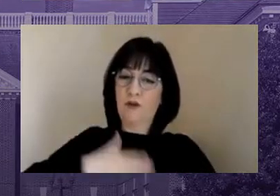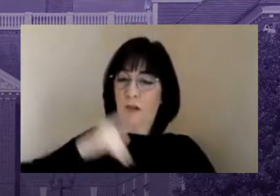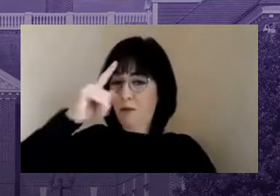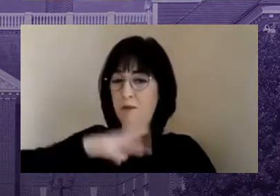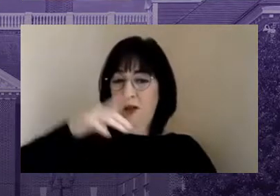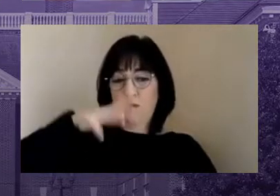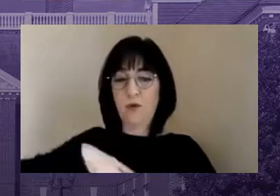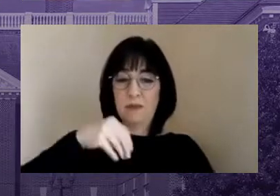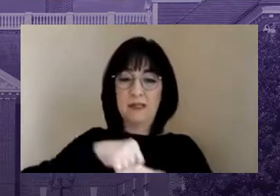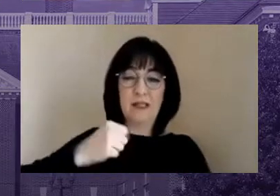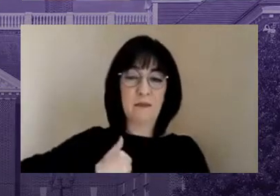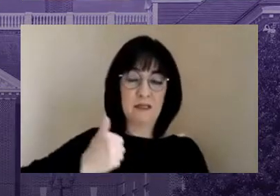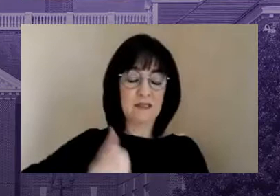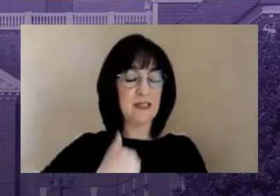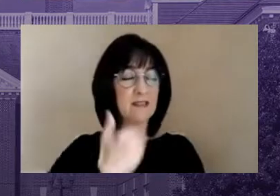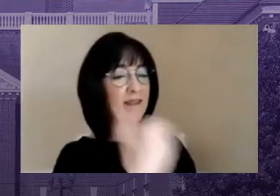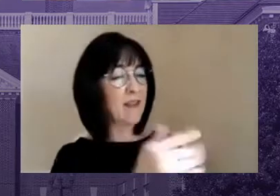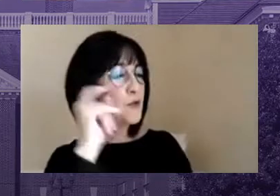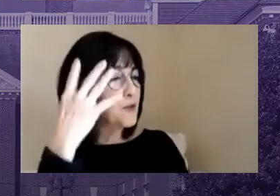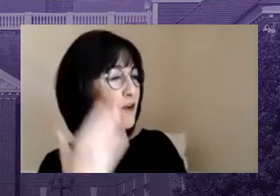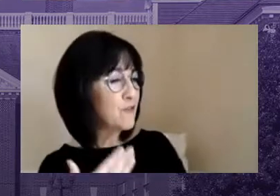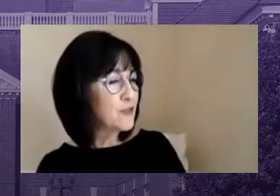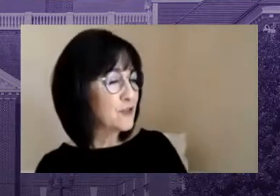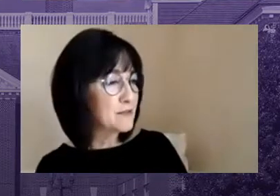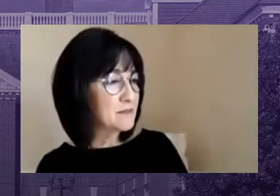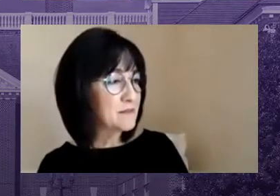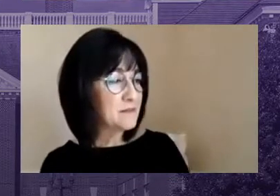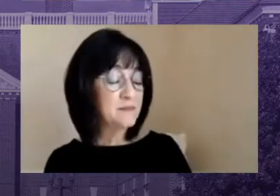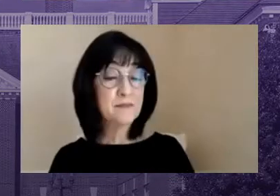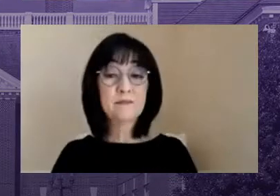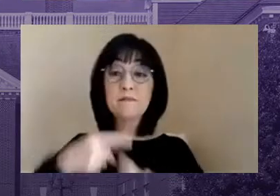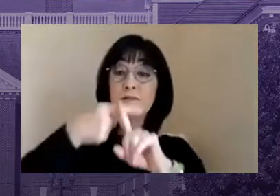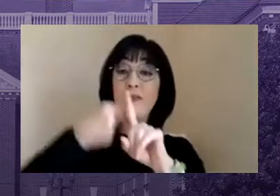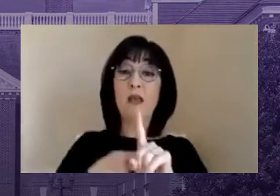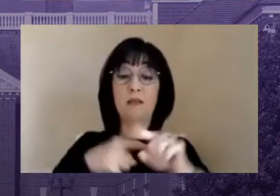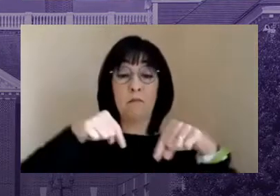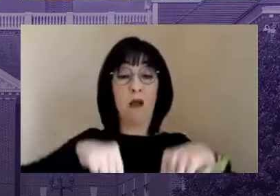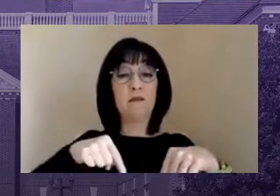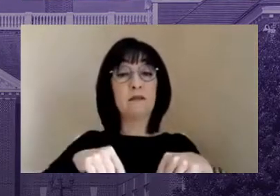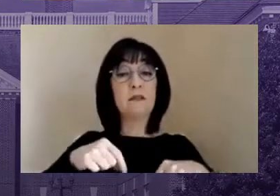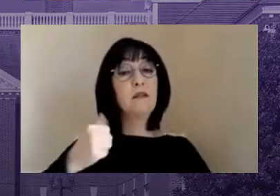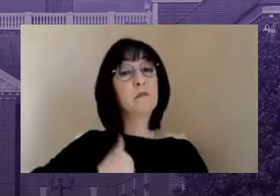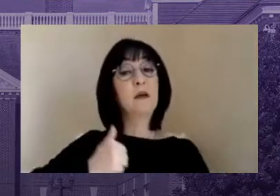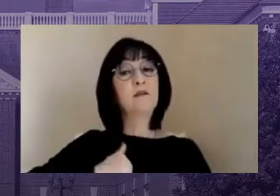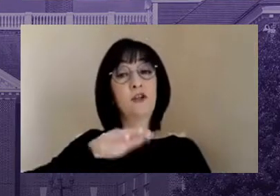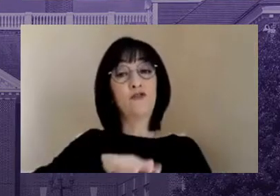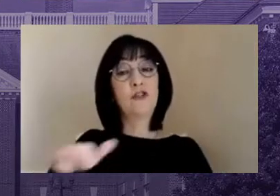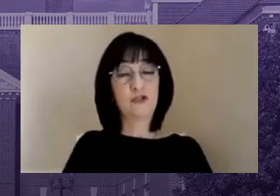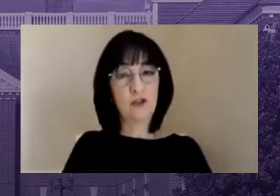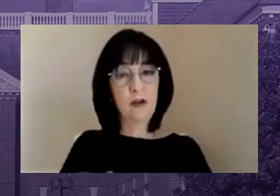Thank you, Governor. The month of a military child allows us to pay tribute to military children for